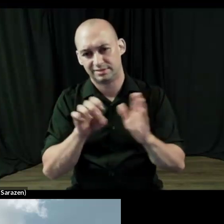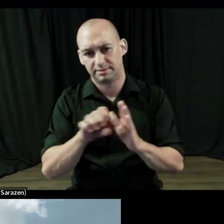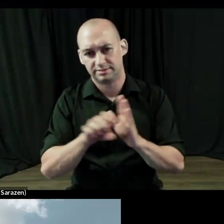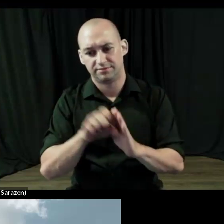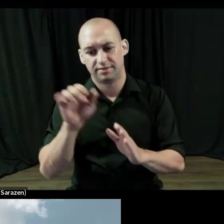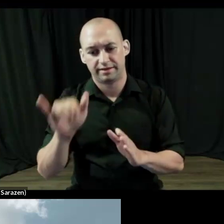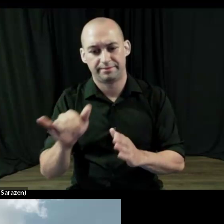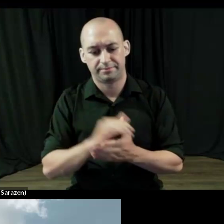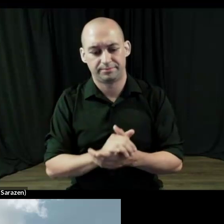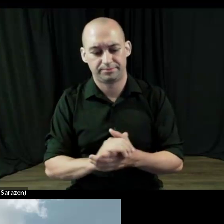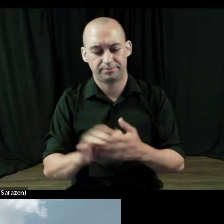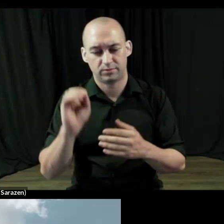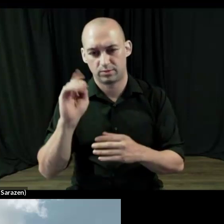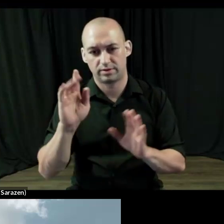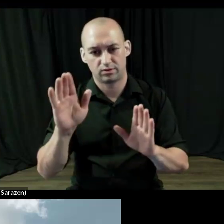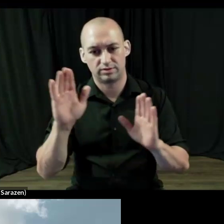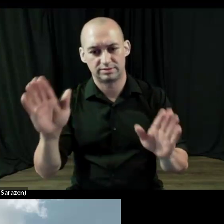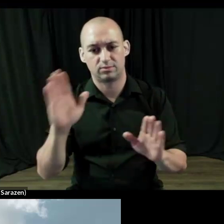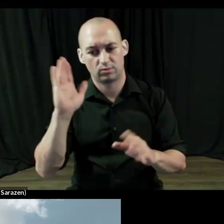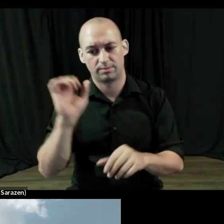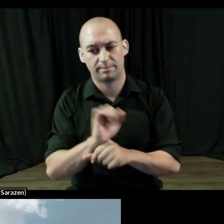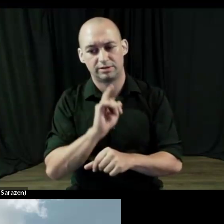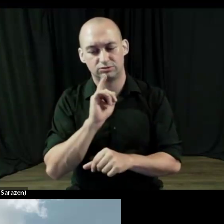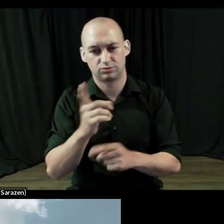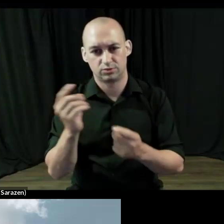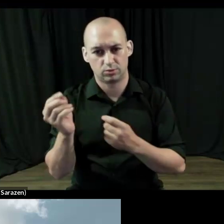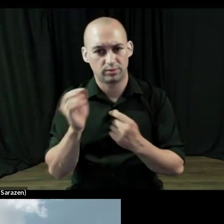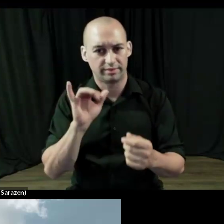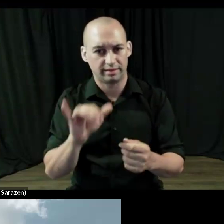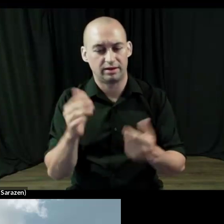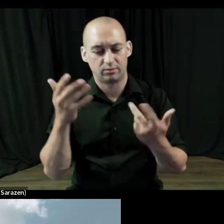Okay, awesome. So we'll make sure to do that. And we're already cause based on after reading